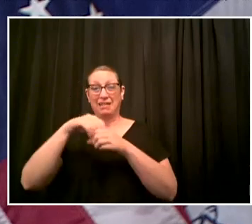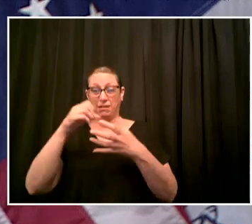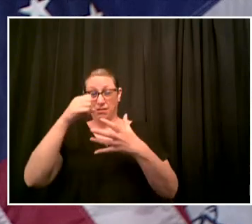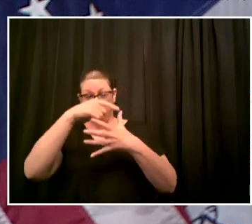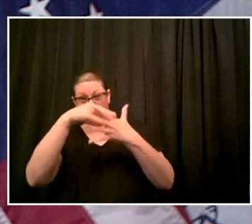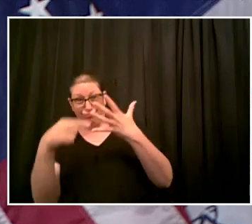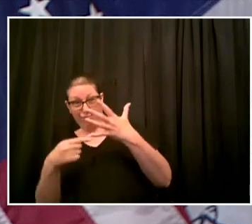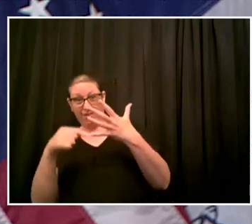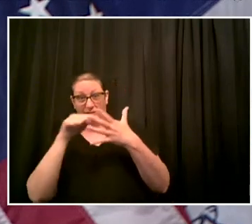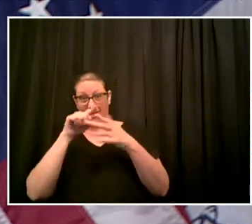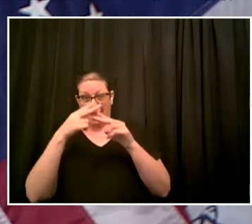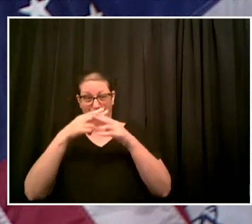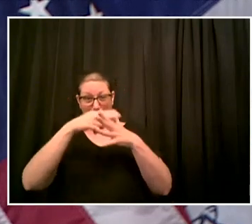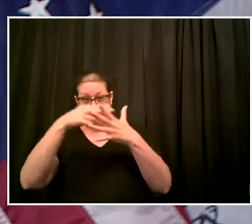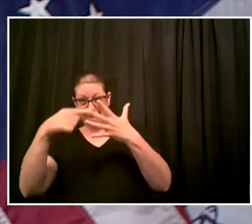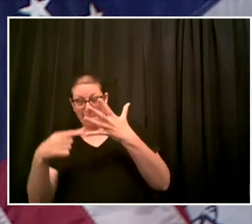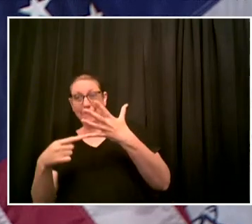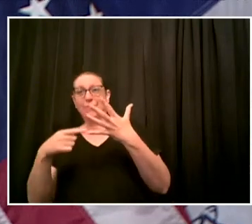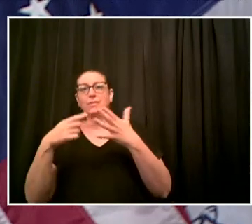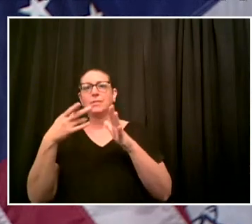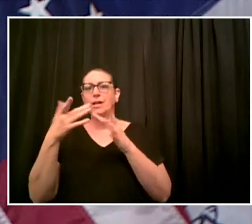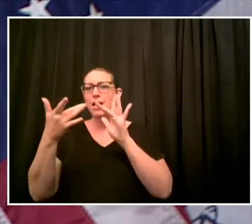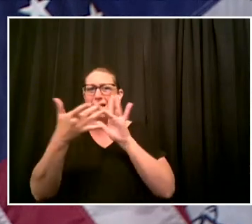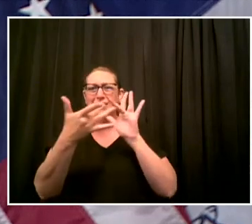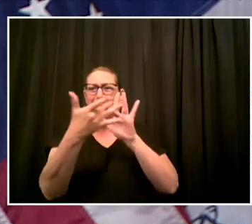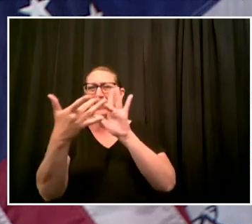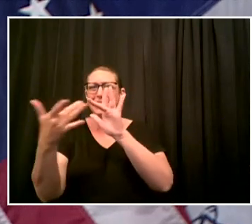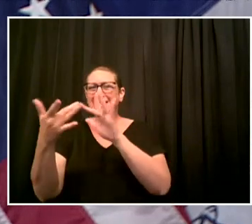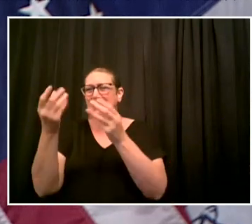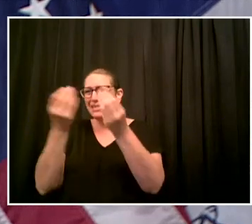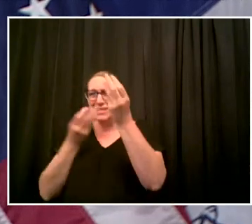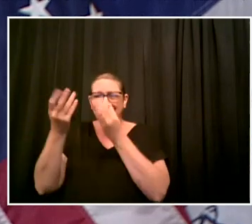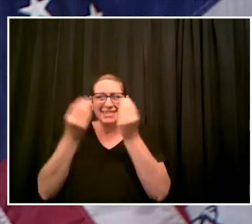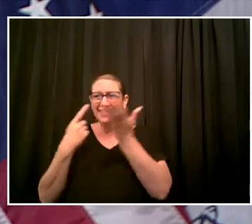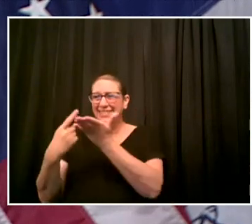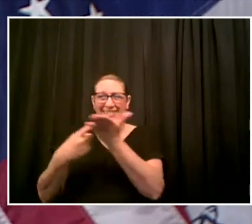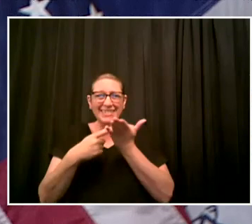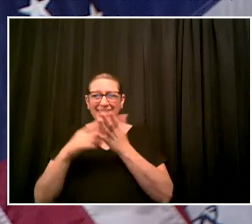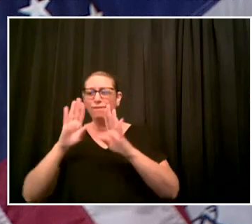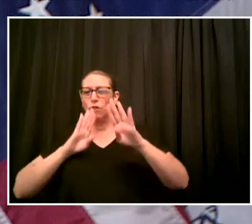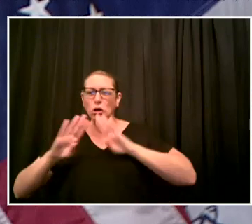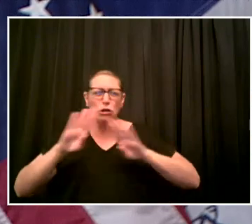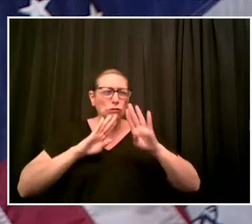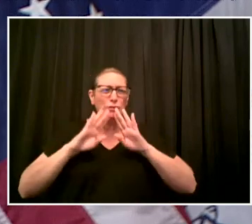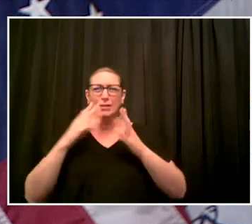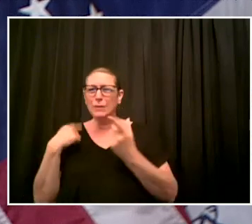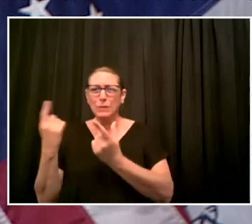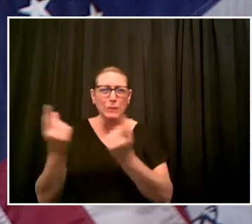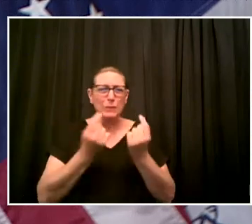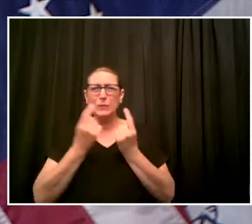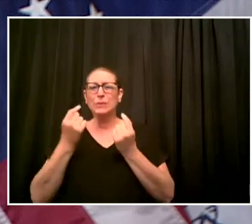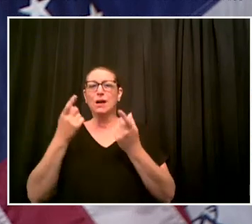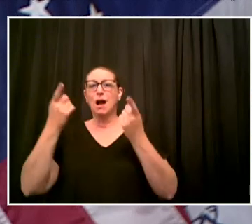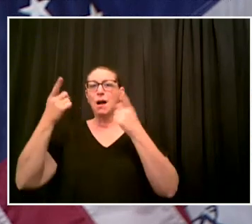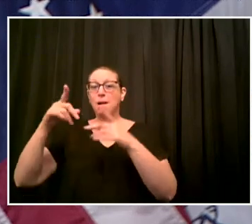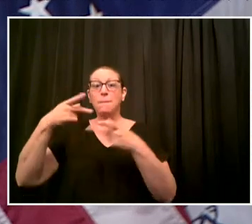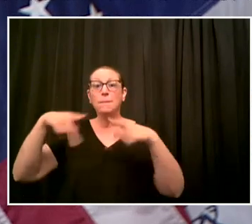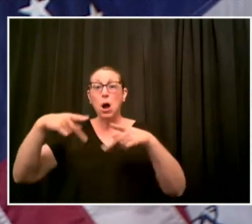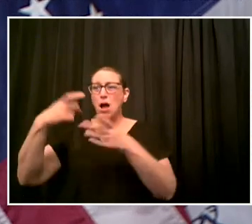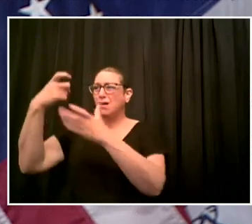THUGROHOUT THE FIVE BURROWS THAT ARE CONTACTING ME DAY IN AND DAY OUTVE ERY MOME NT TALKING ABOUT HOW THEY ARE SO FRUSTRATED WITH THE FEES BEING